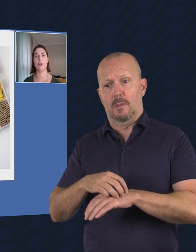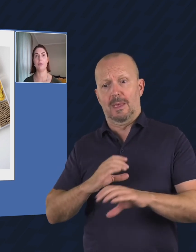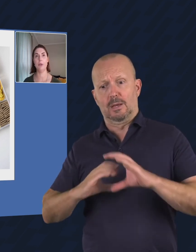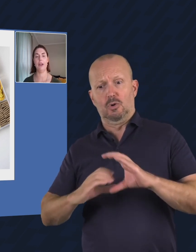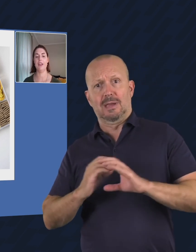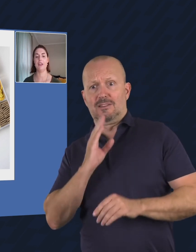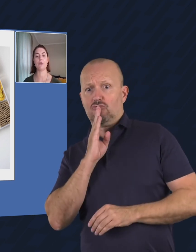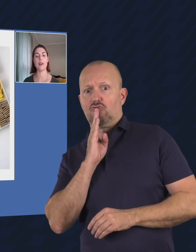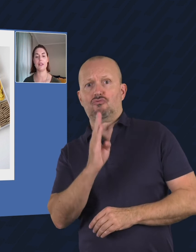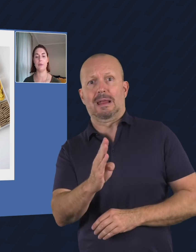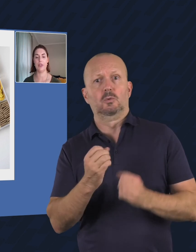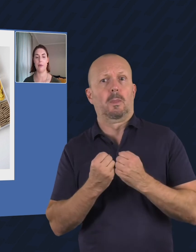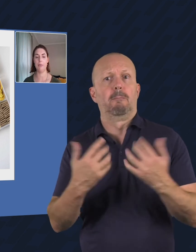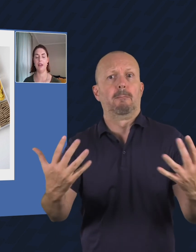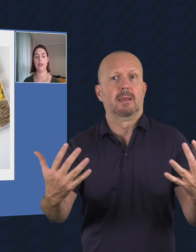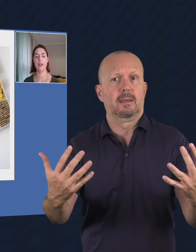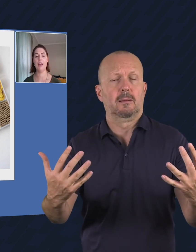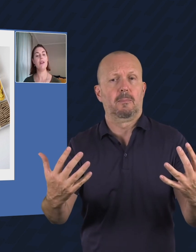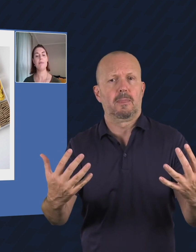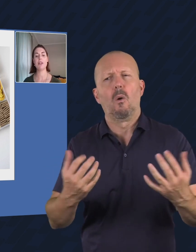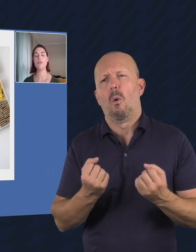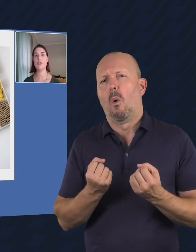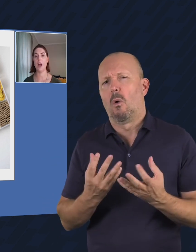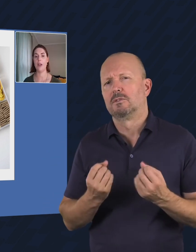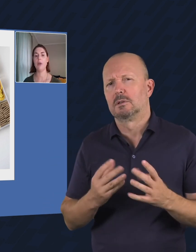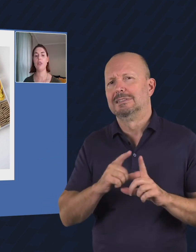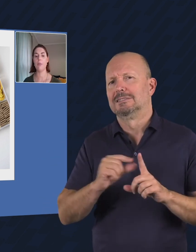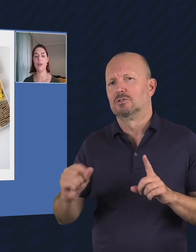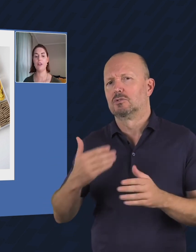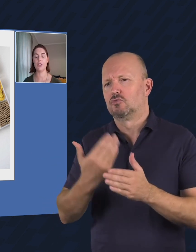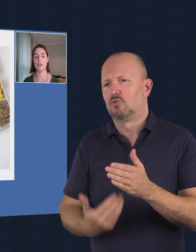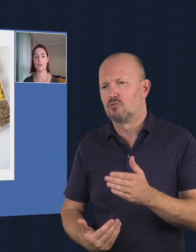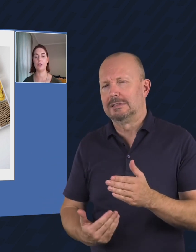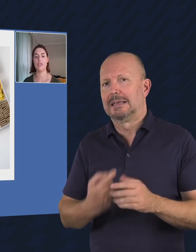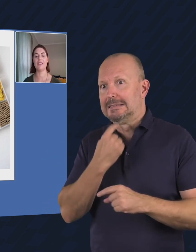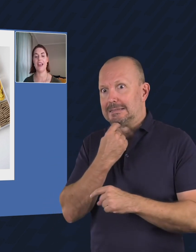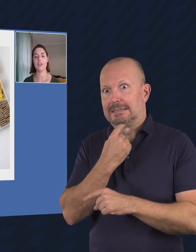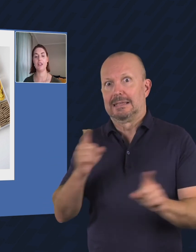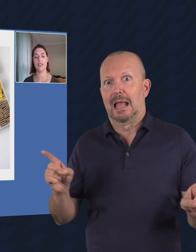communicating directly with the public. Much of the time, the point of digital stories is actually